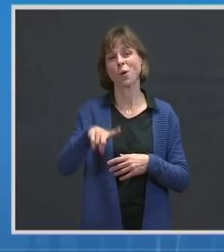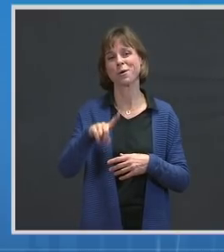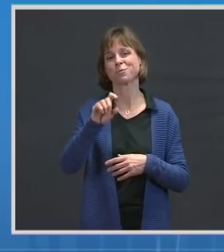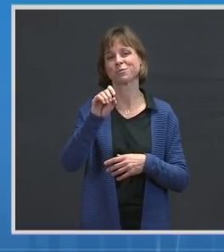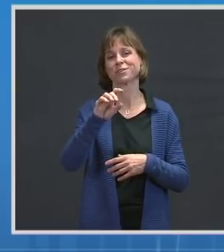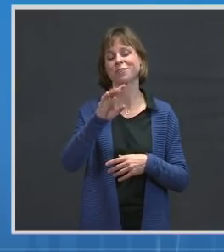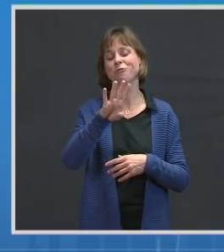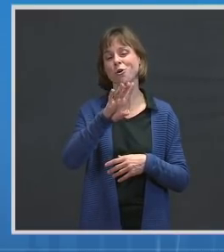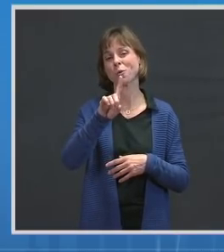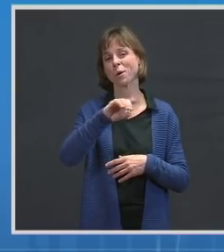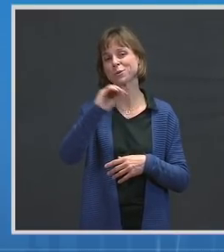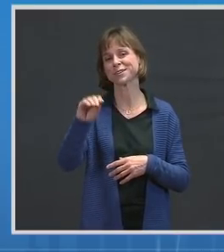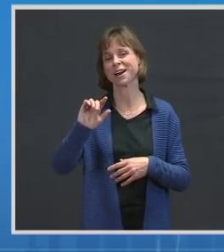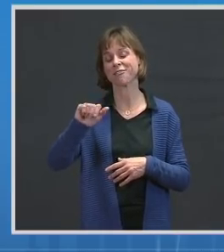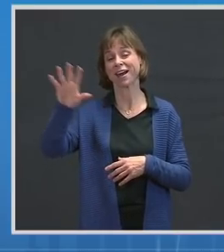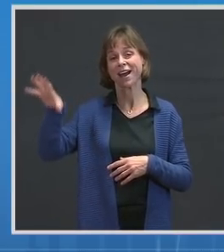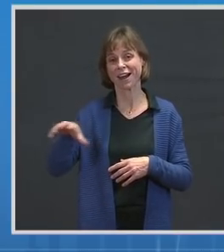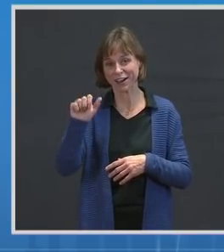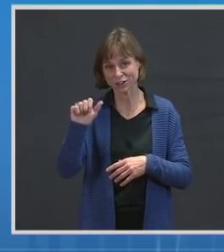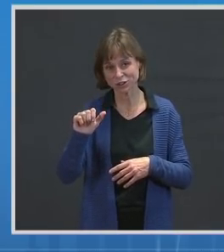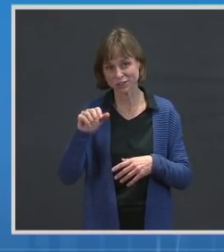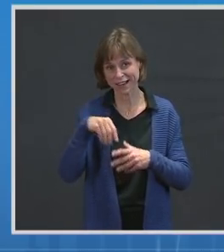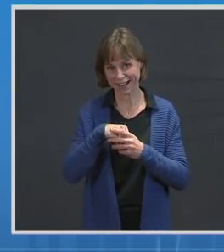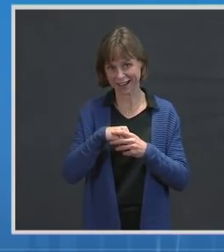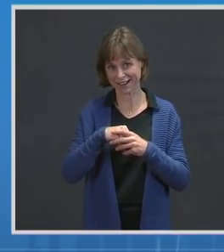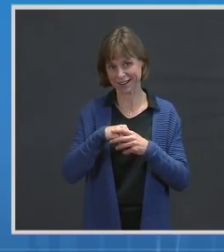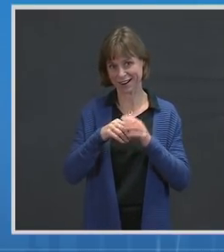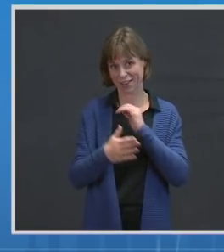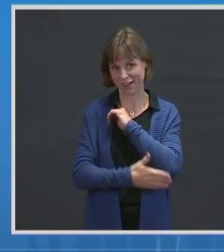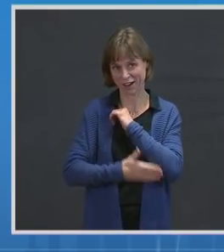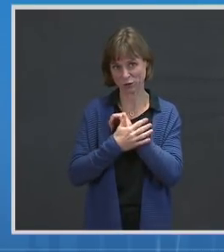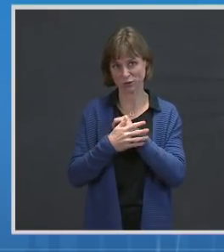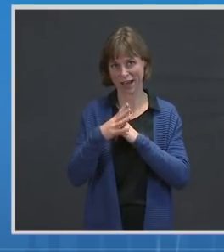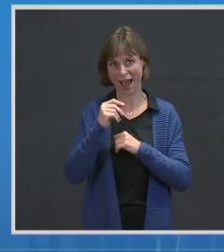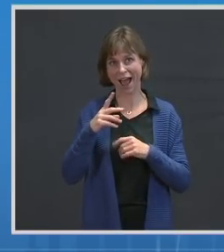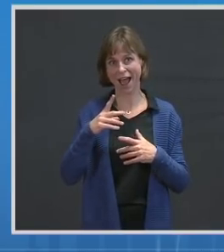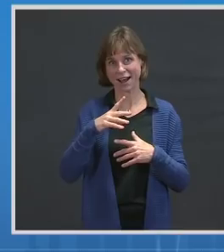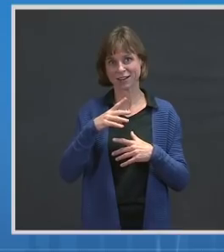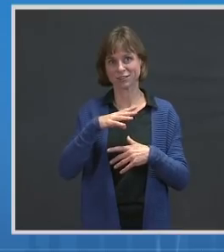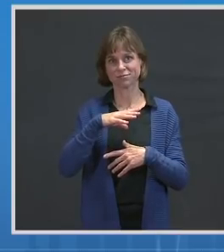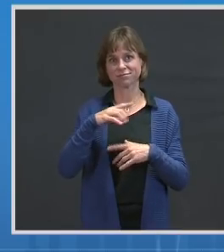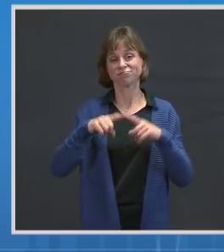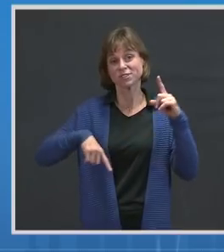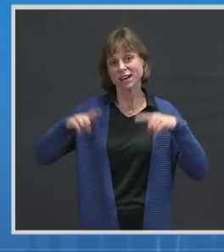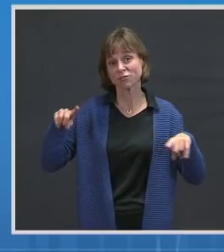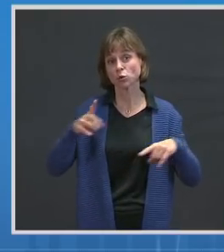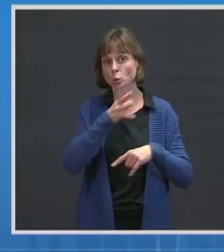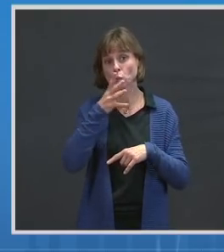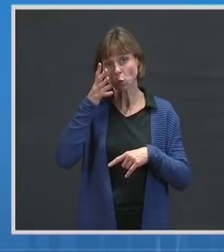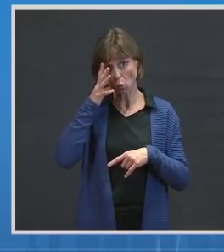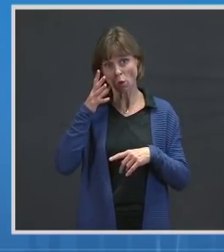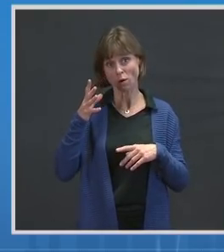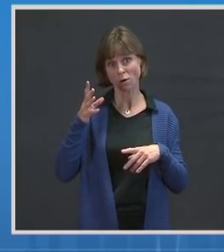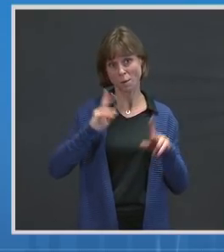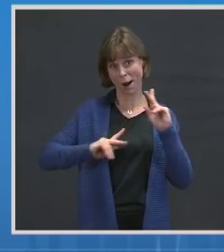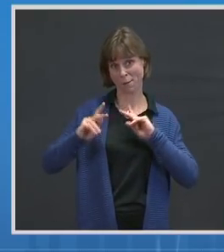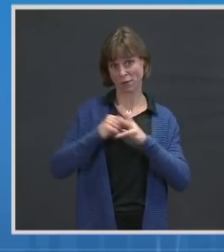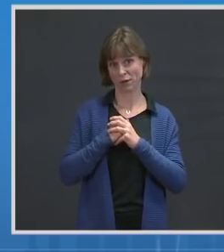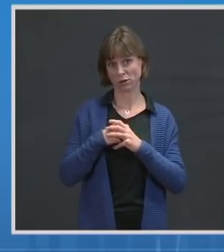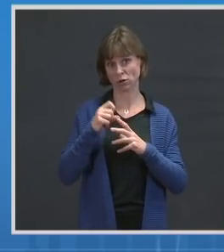And we also have reached into rural populations. So with regard to these therapies in particular, we will continue to keep you updated.